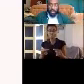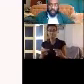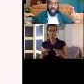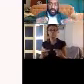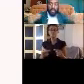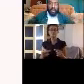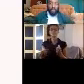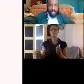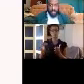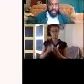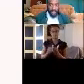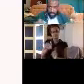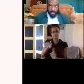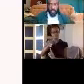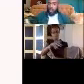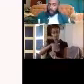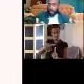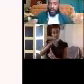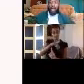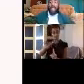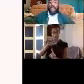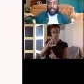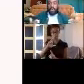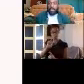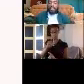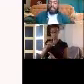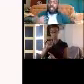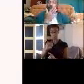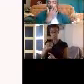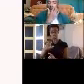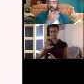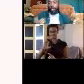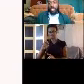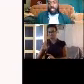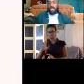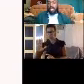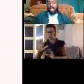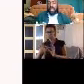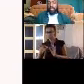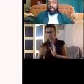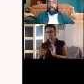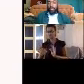the racism environment exists, regardless of how anti-acist an organization can become.